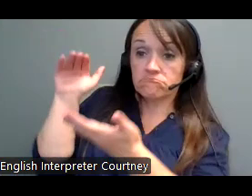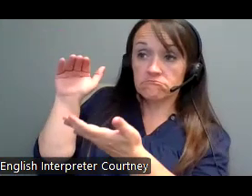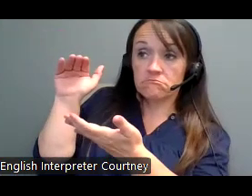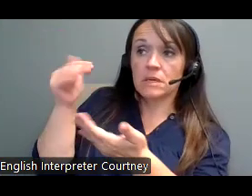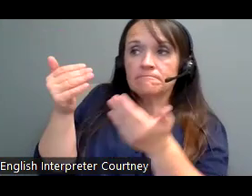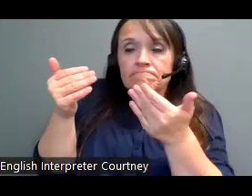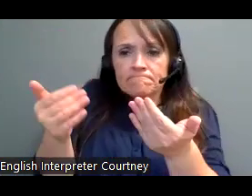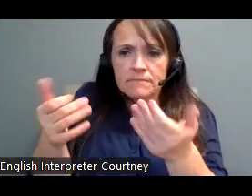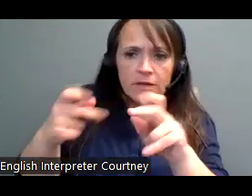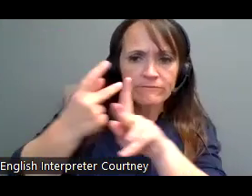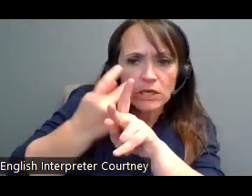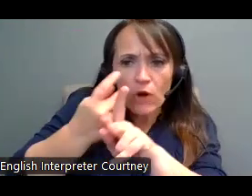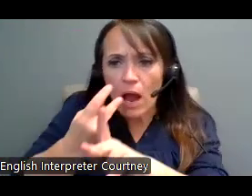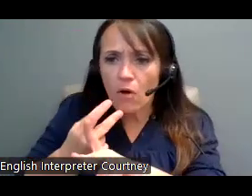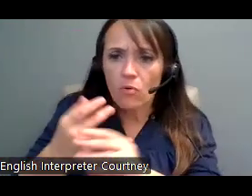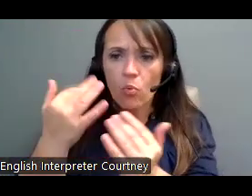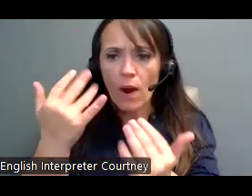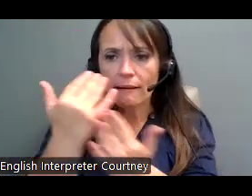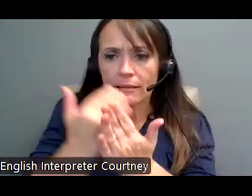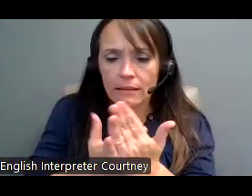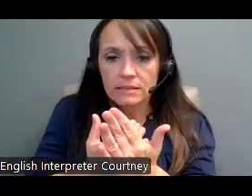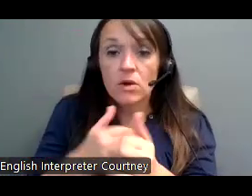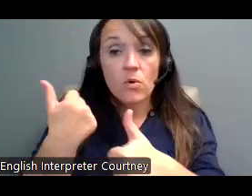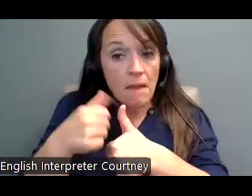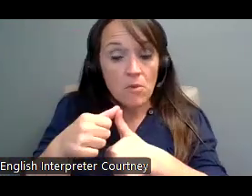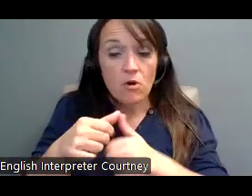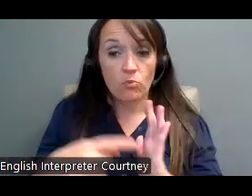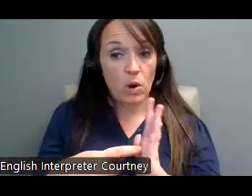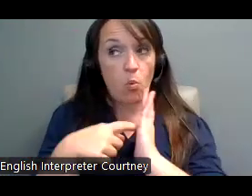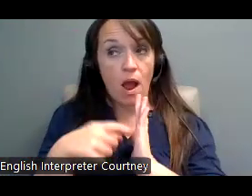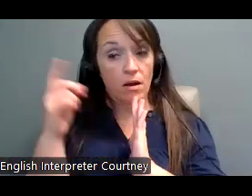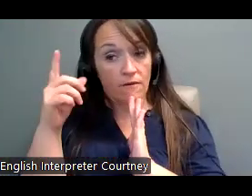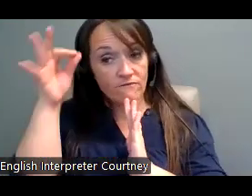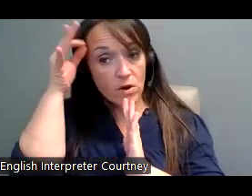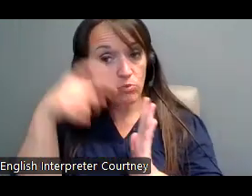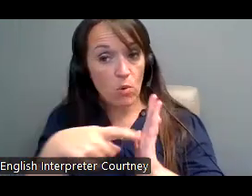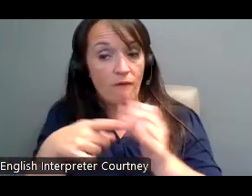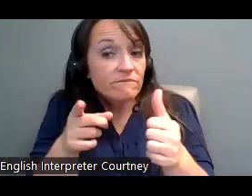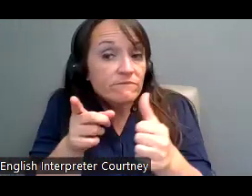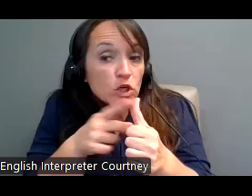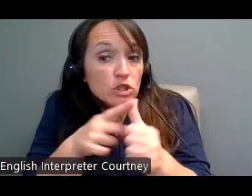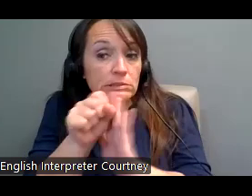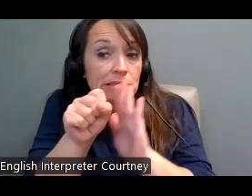that we had to actually use state dollars first so in this instance, to eliminate the waiting list,